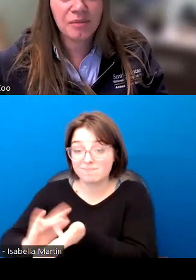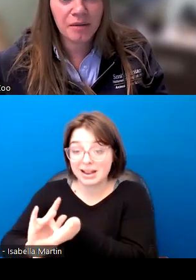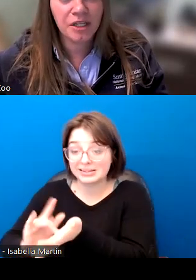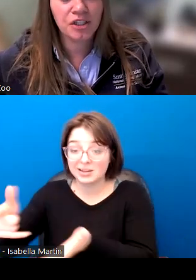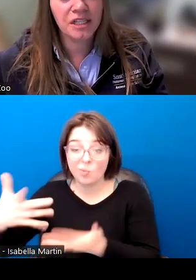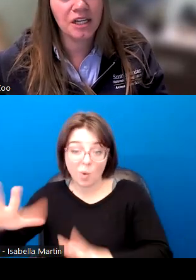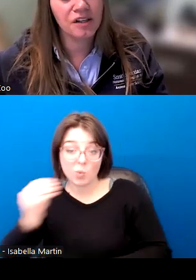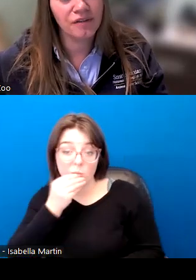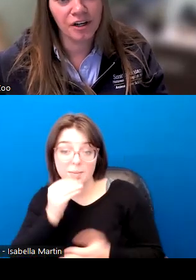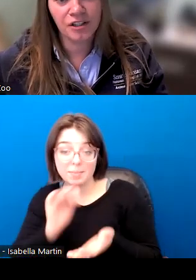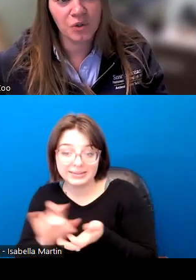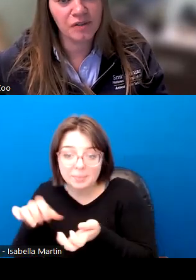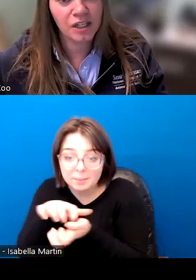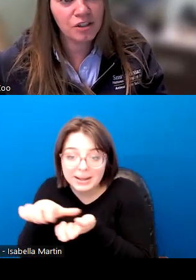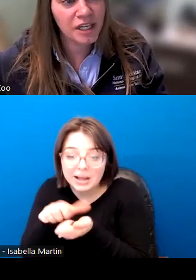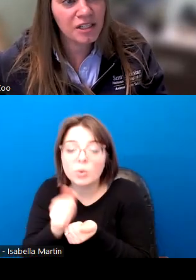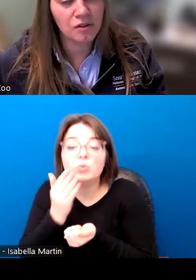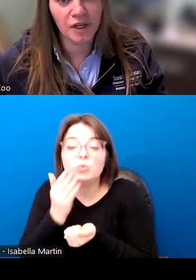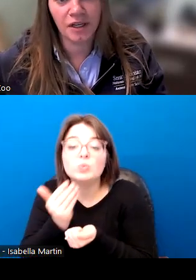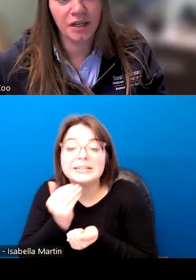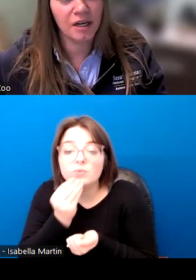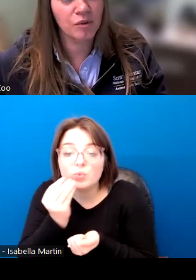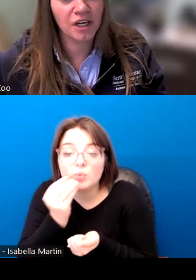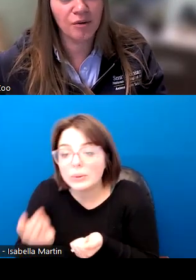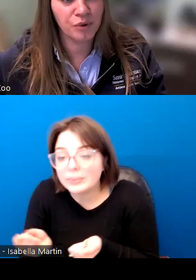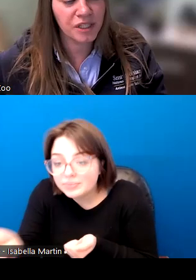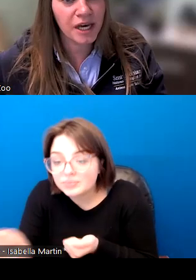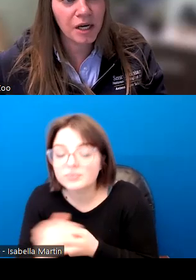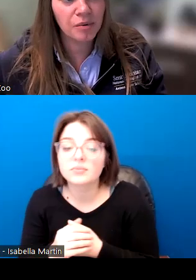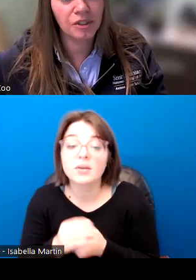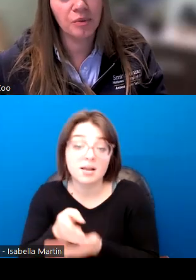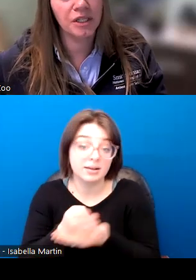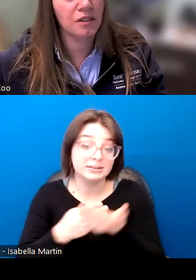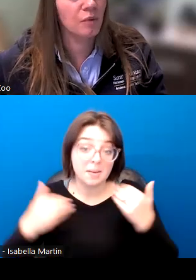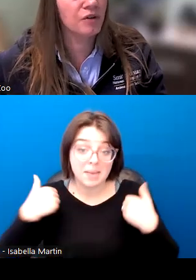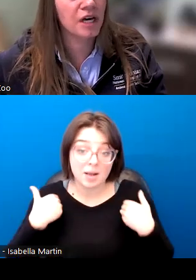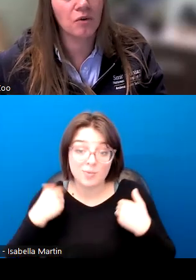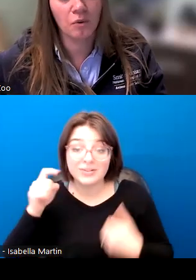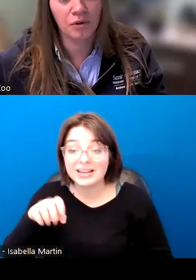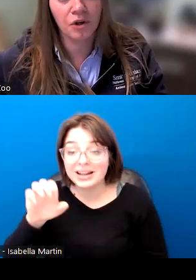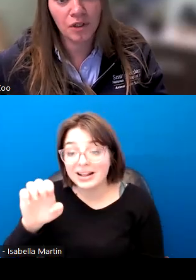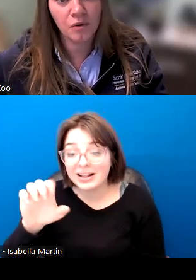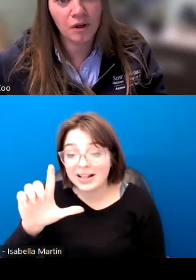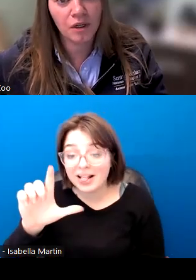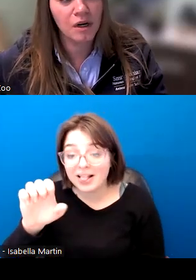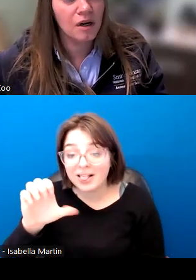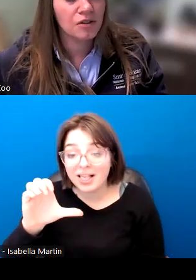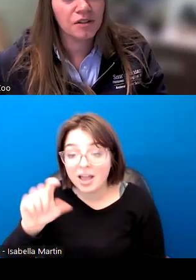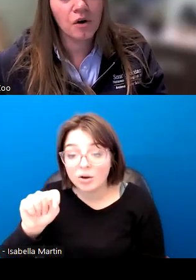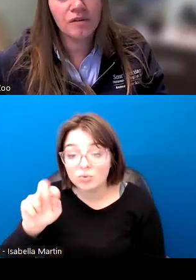somebody had mentioned that's actually a very good source of electrolytes. So if we need an animal to kind of boost that up a little bit i'll use that or we'll use coconut water. So yes a whole